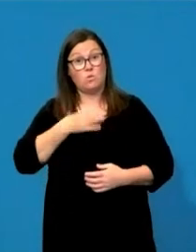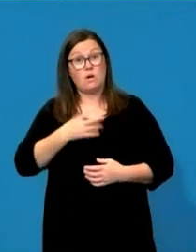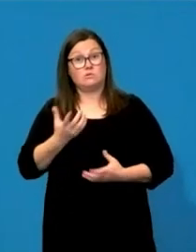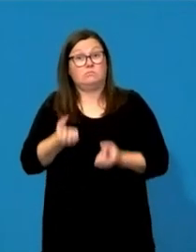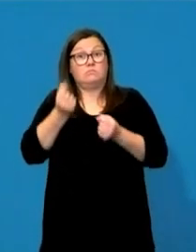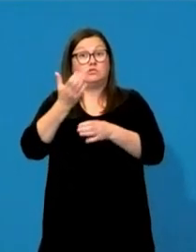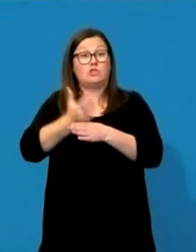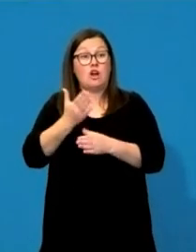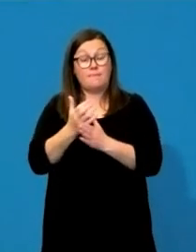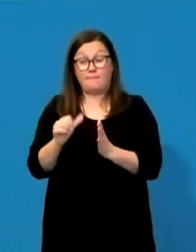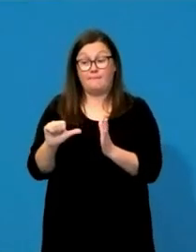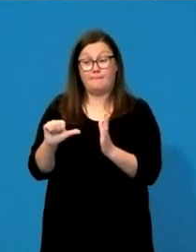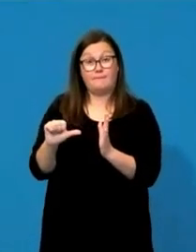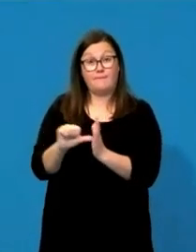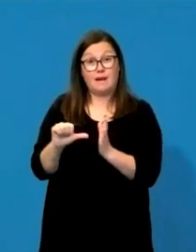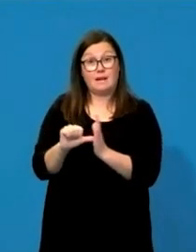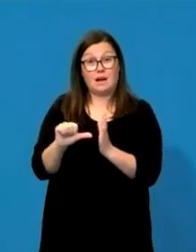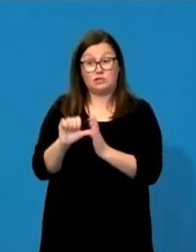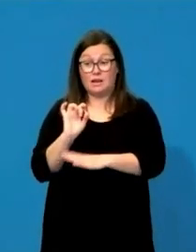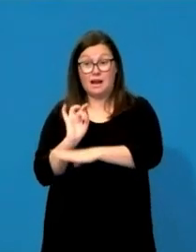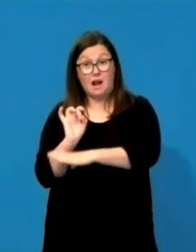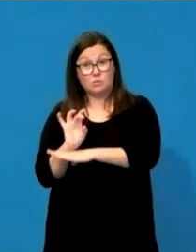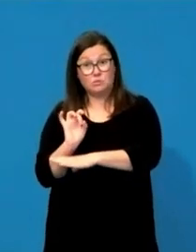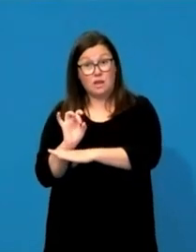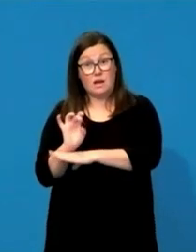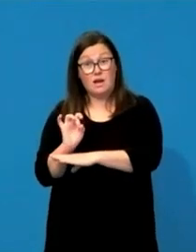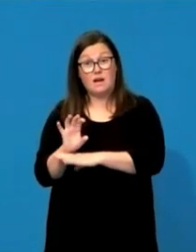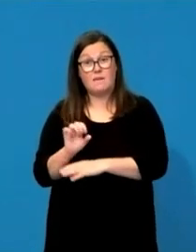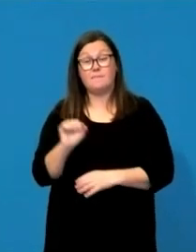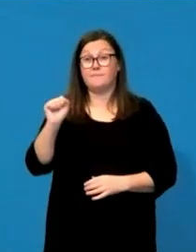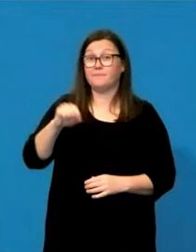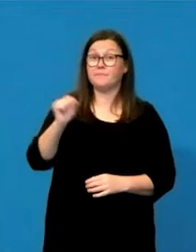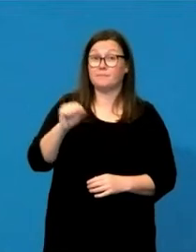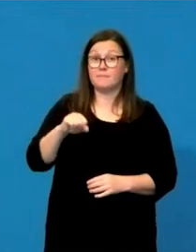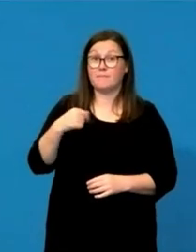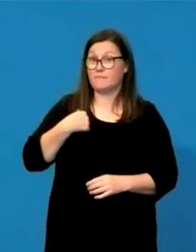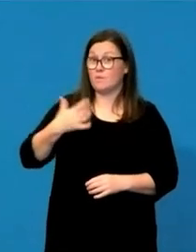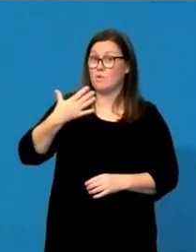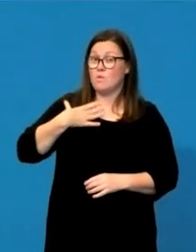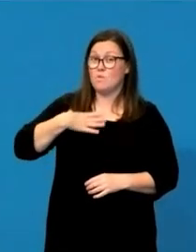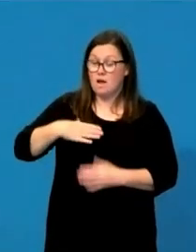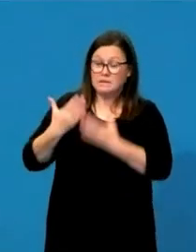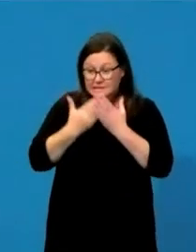Yes. That is one of my aspects to get through to doing.